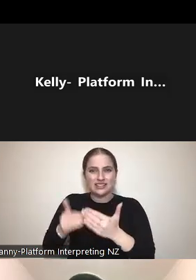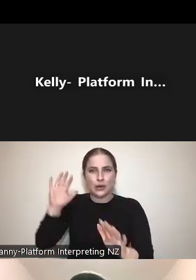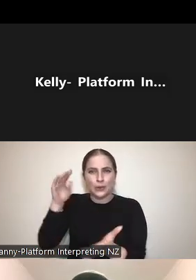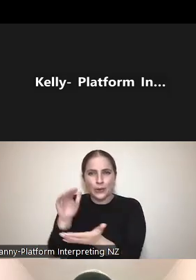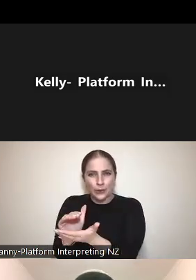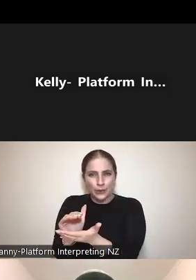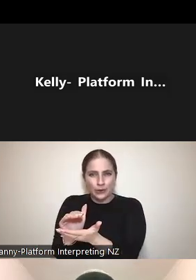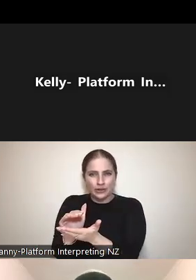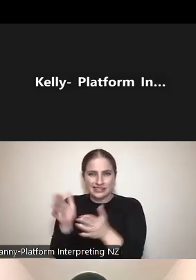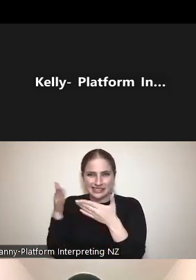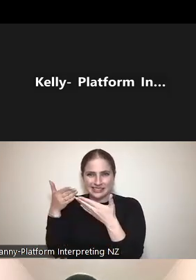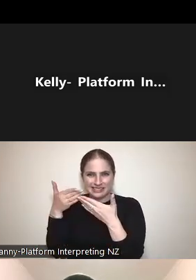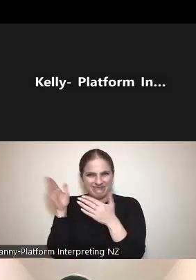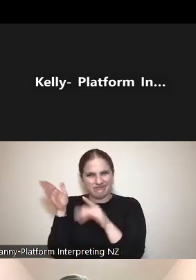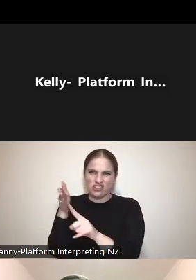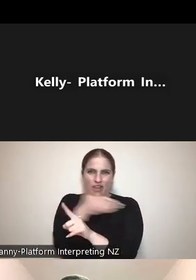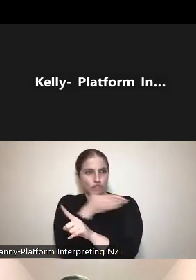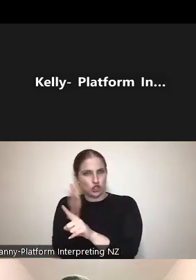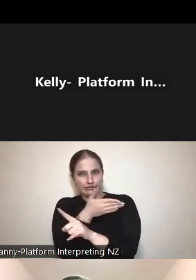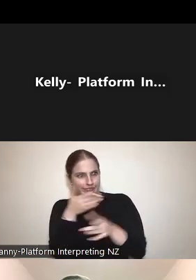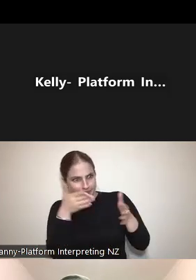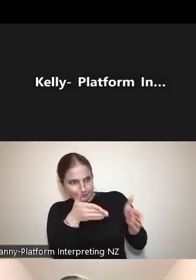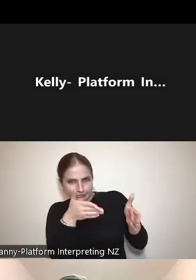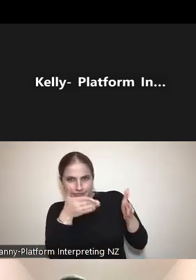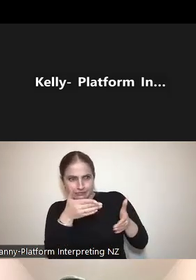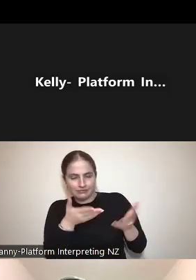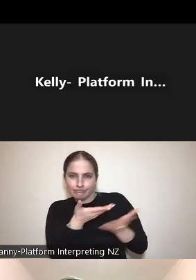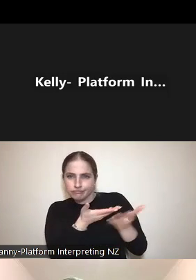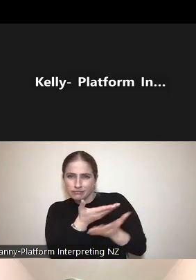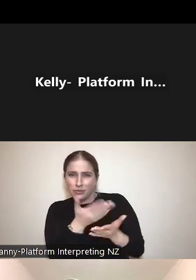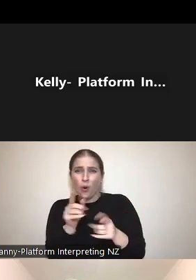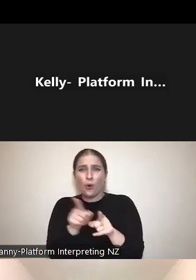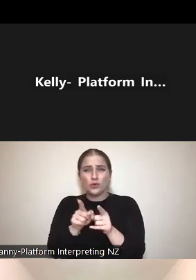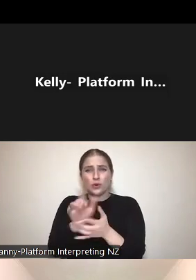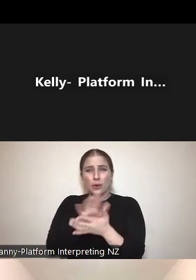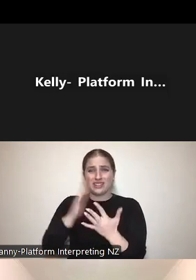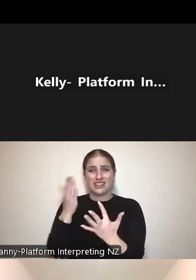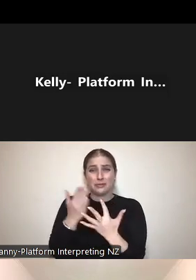accessibility gets lost. So it's really beneficial to separate those things.